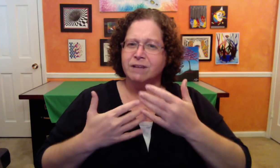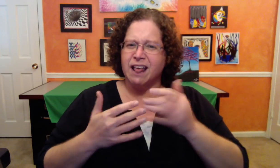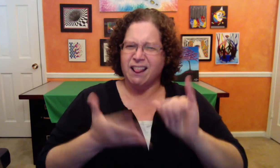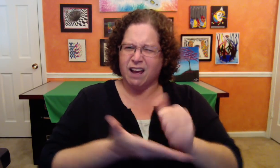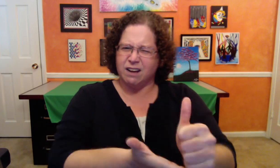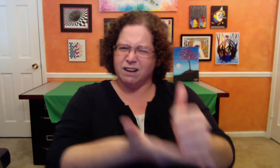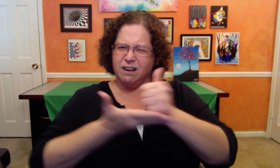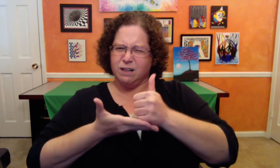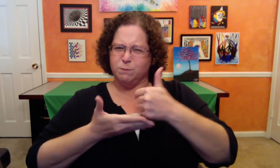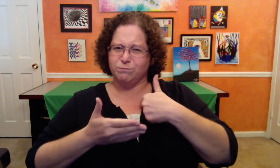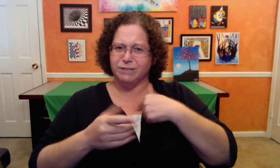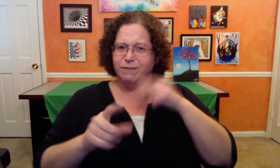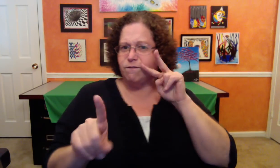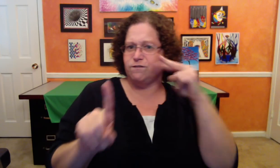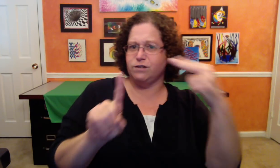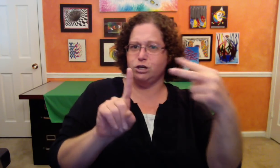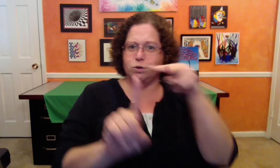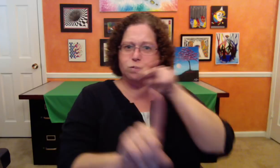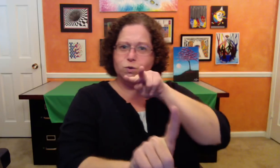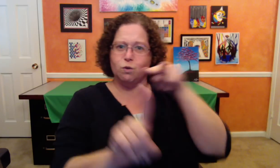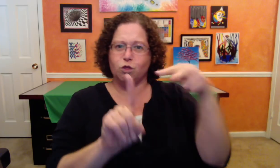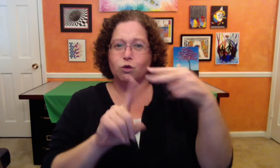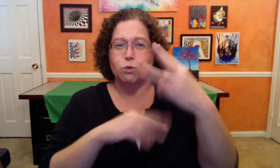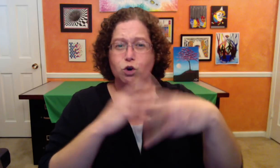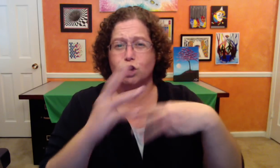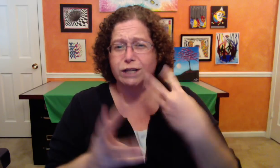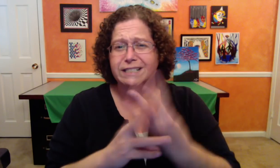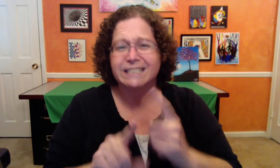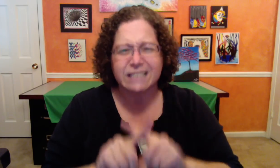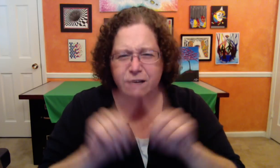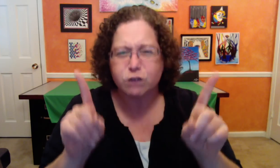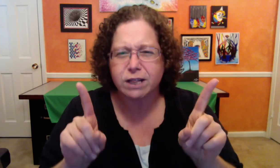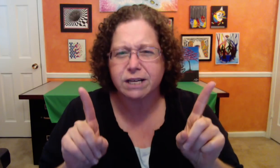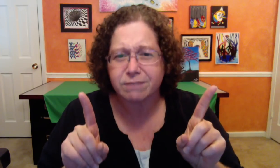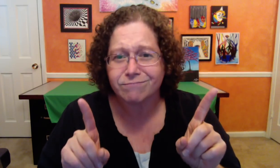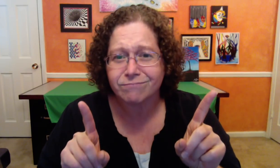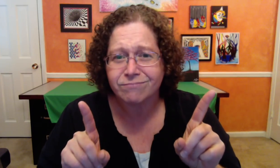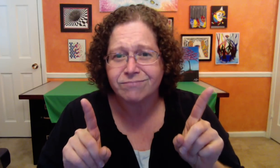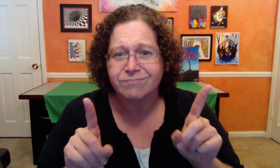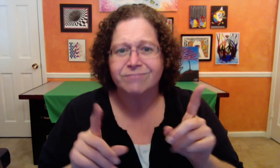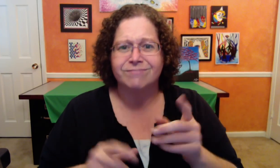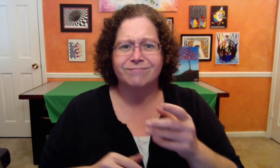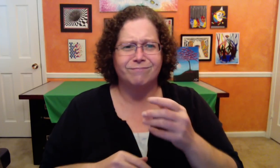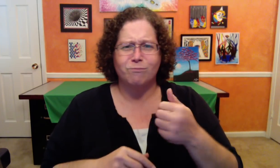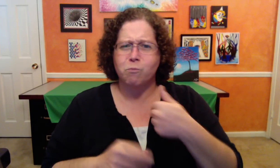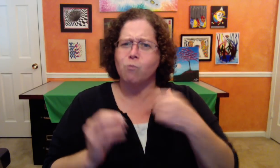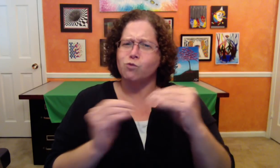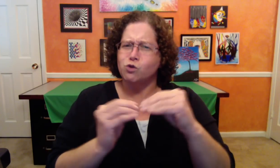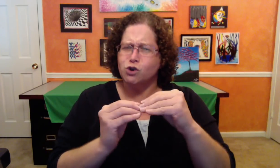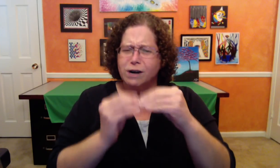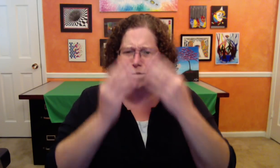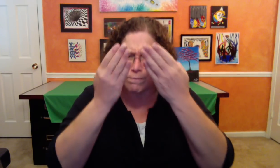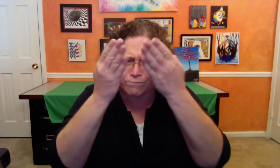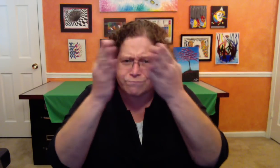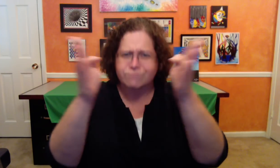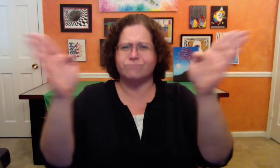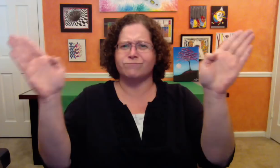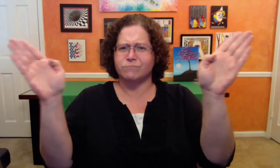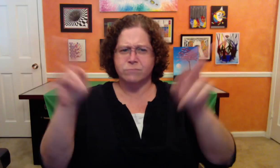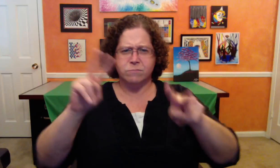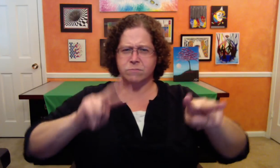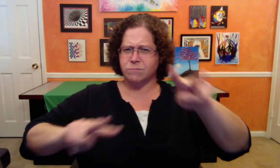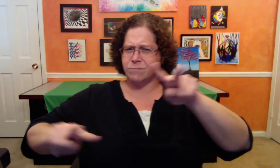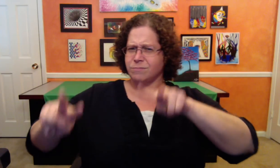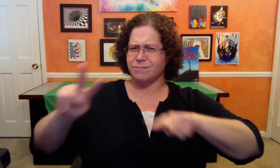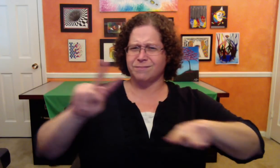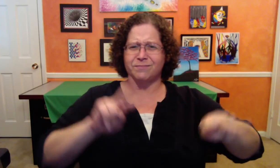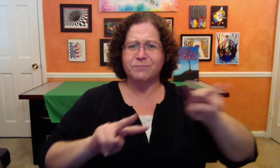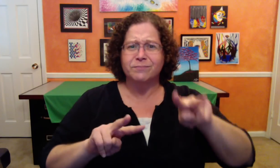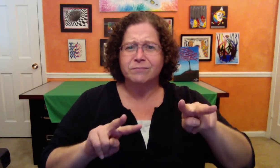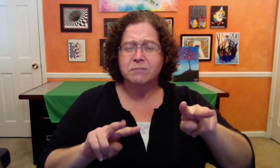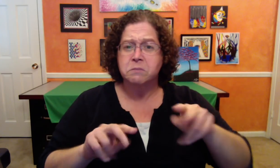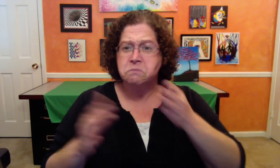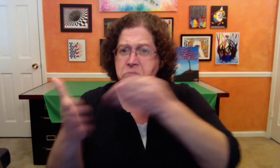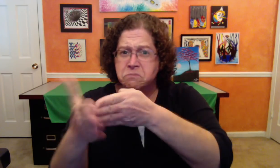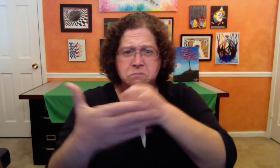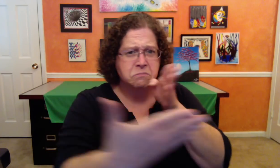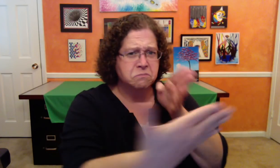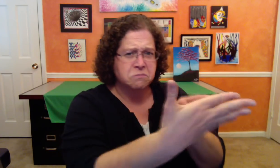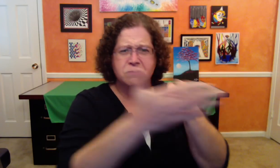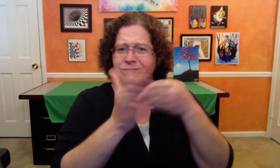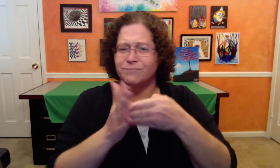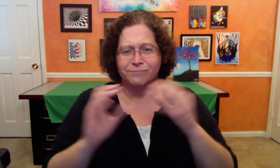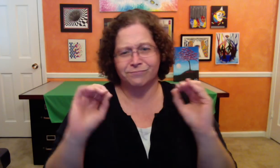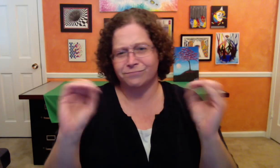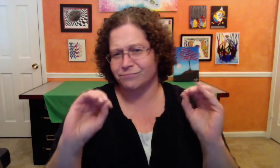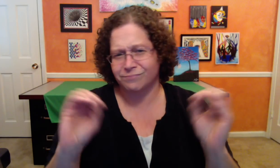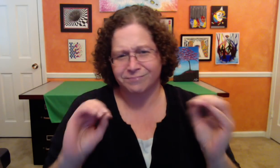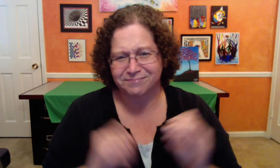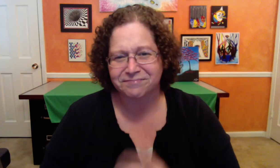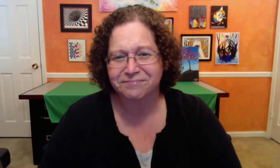That helped me to view the world differently and becoming more open mind with no prejudice.